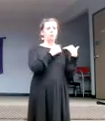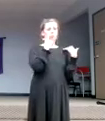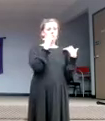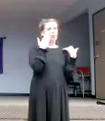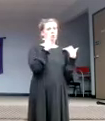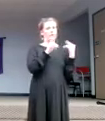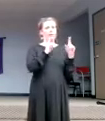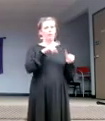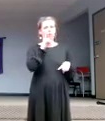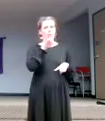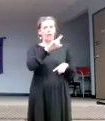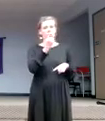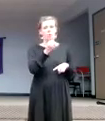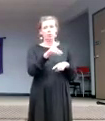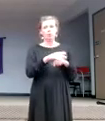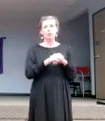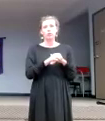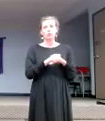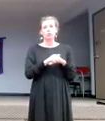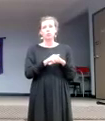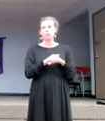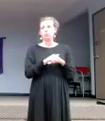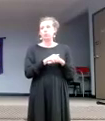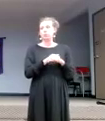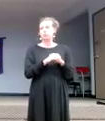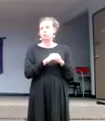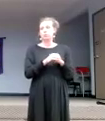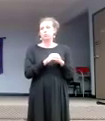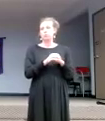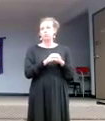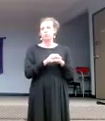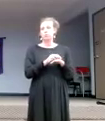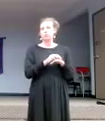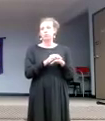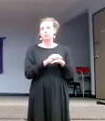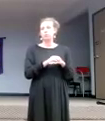to that question. So we'll see what we can find out with something else. But I'll touch base